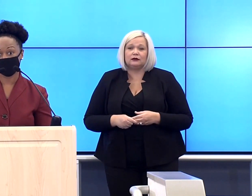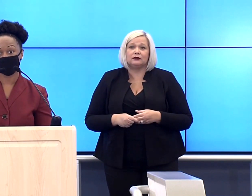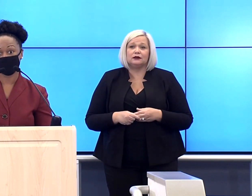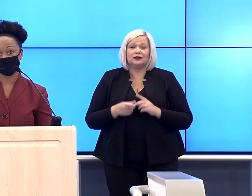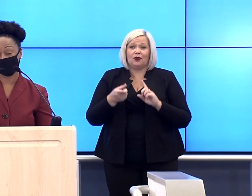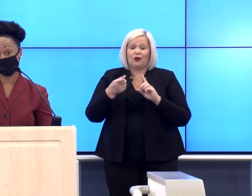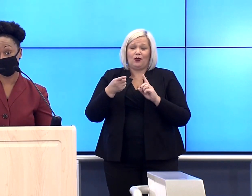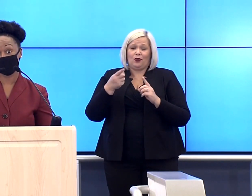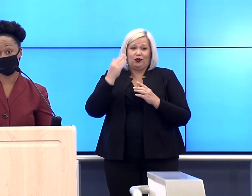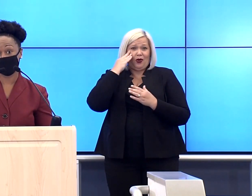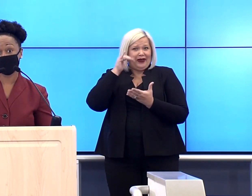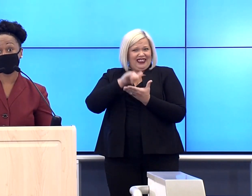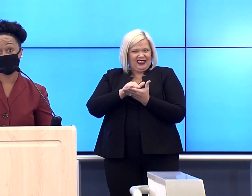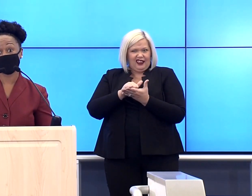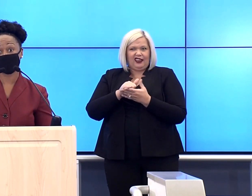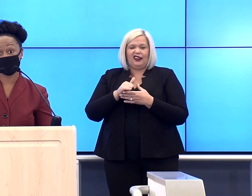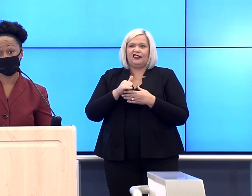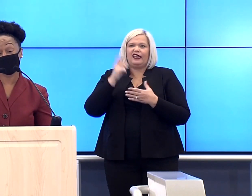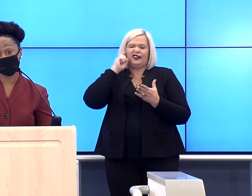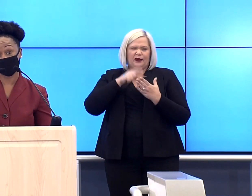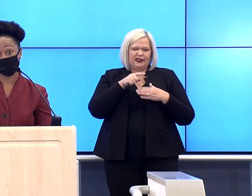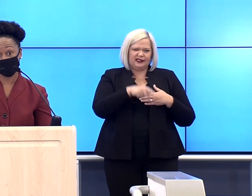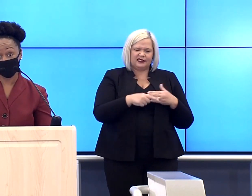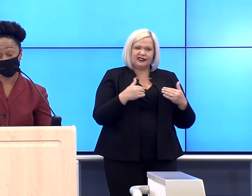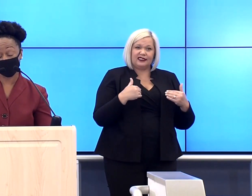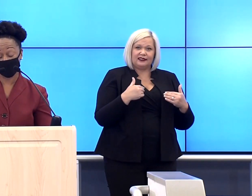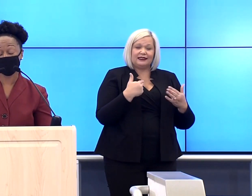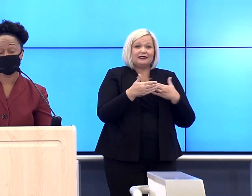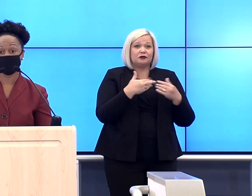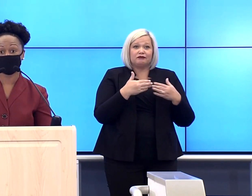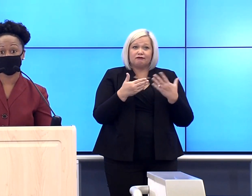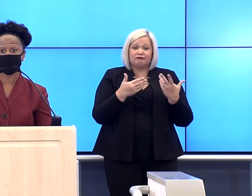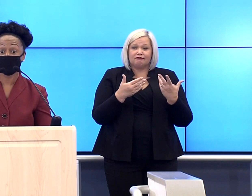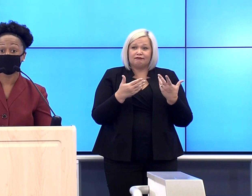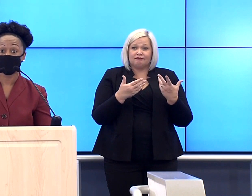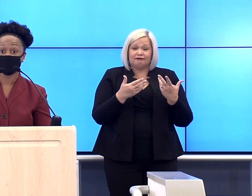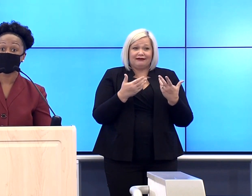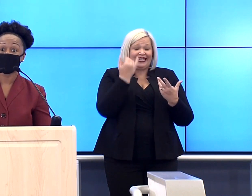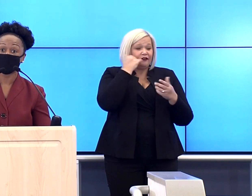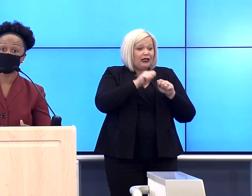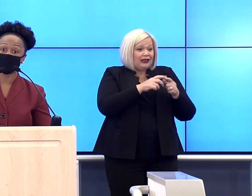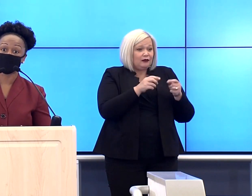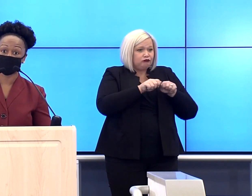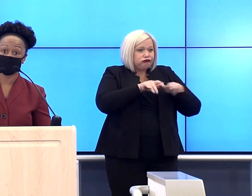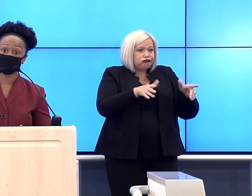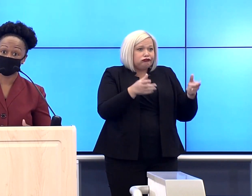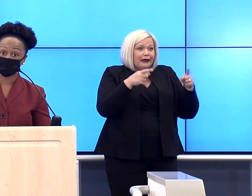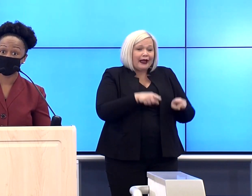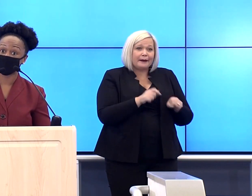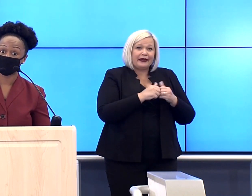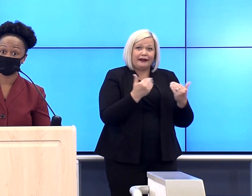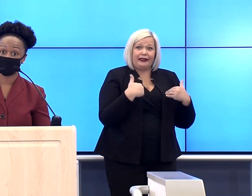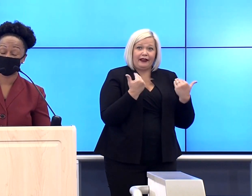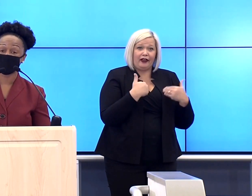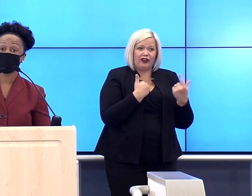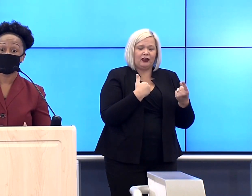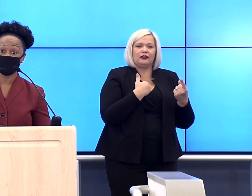OUTBREAKS, IT’S FAR GREATER IN THE HIGH SCHOOL SETTING. THE HIGH SCHOOL SETTING. SO BASED ON THAT AND THE FACT SO BASED ON THAT AND THE FACT THERE SEEMS TO BE LESS SPREAD THERE SEEMS TO BE LESS SPREAD EVEN WHEN THERE IS AN OUTBREAK